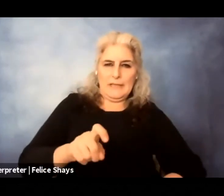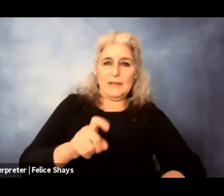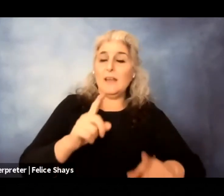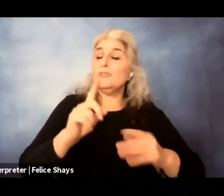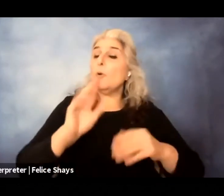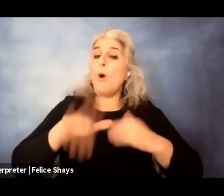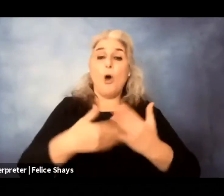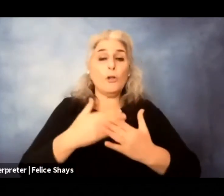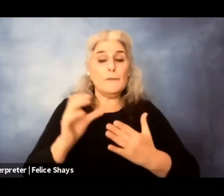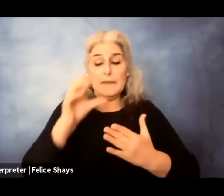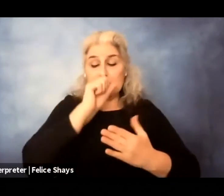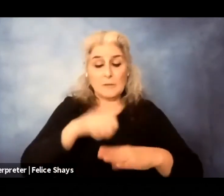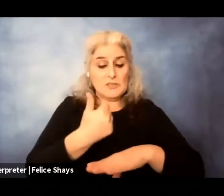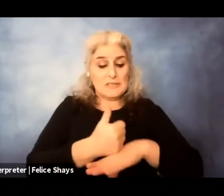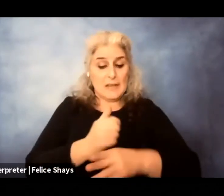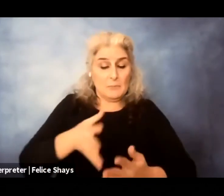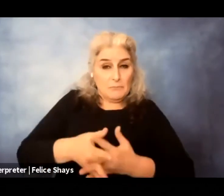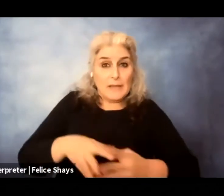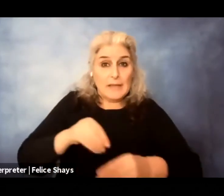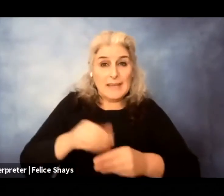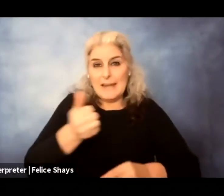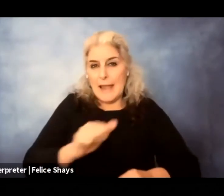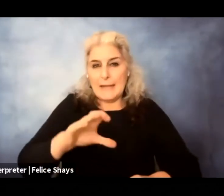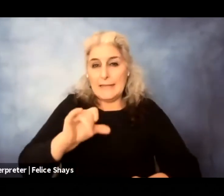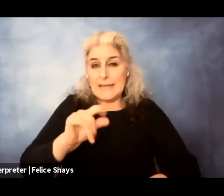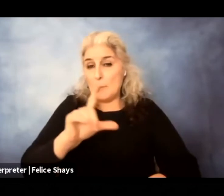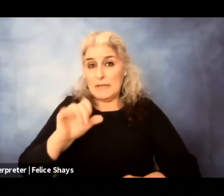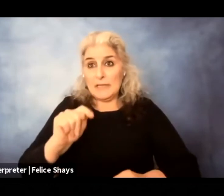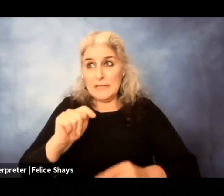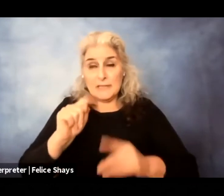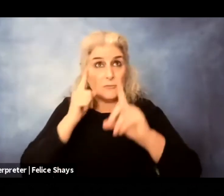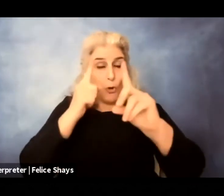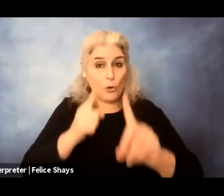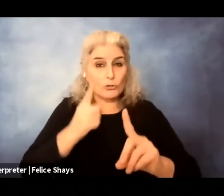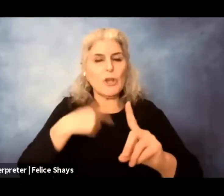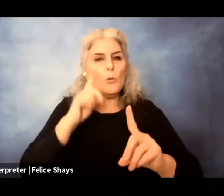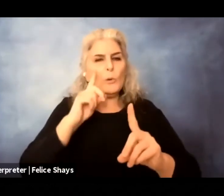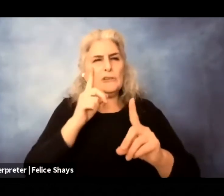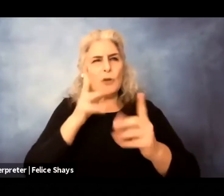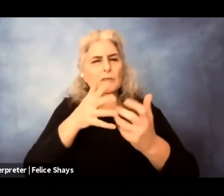excited about the i-beam projects and today we're going to see ishin's togethernet and rashad's